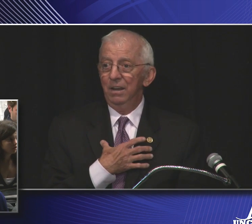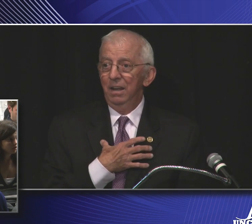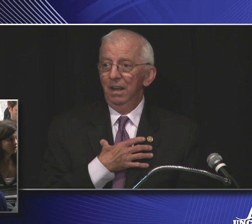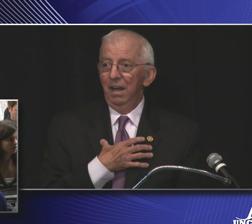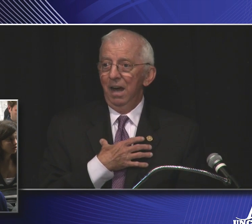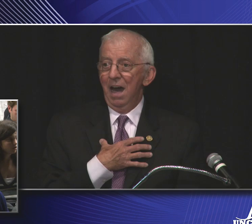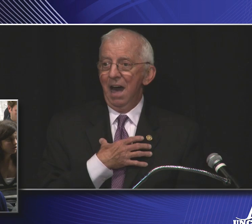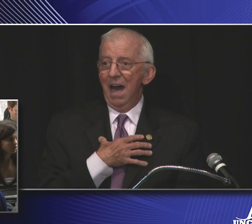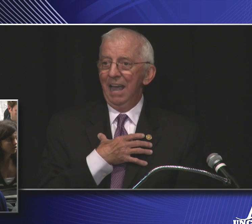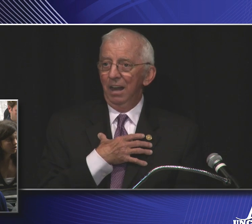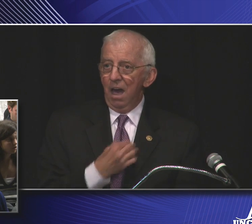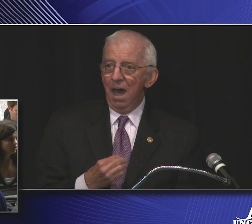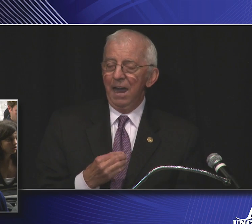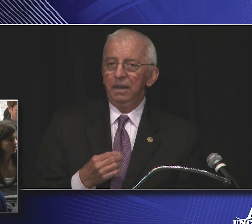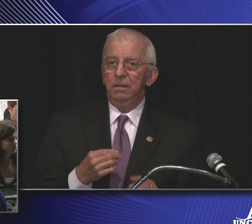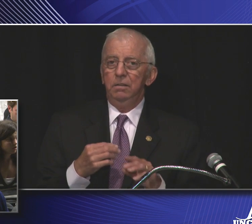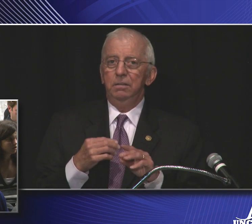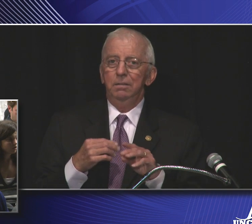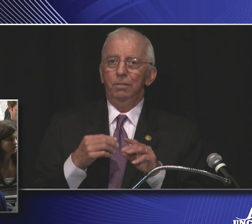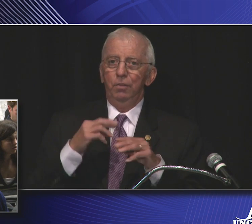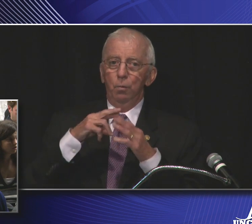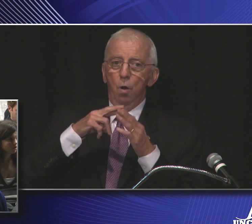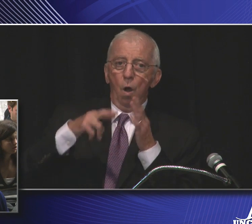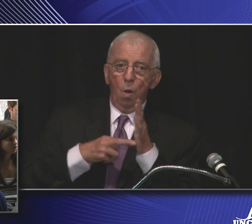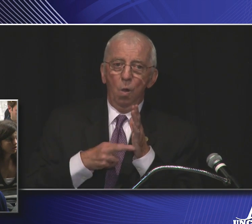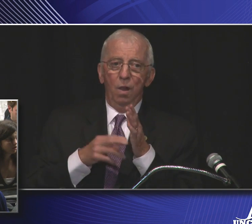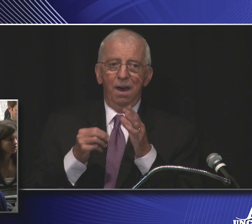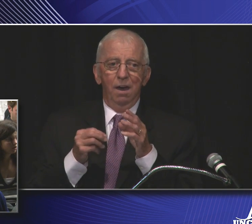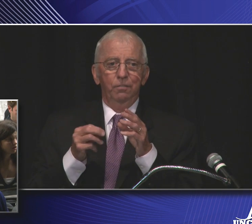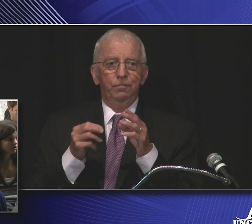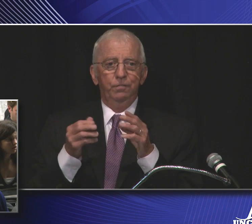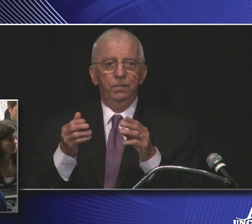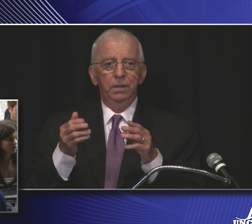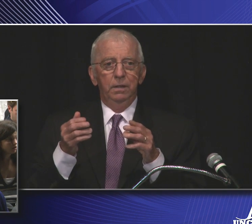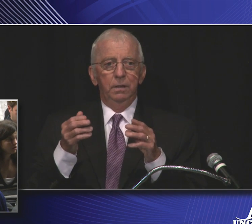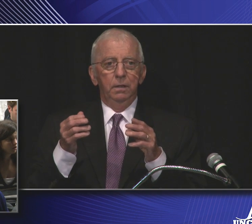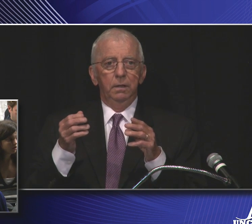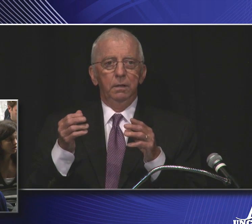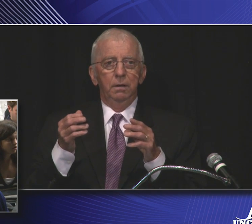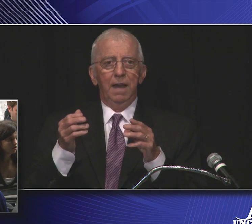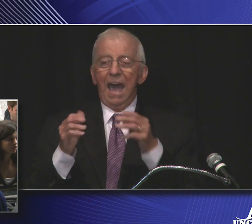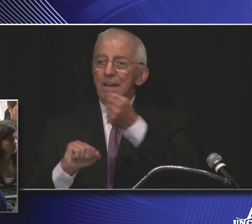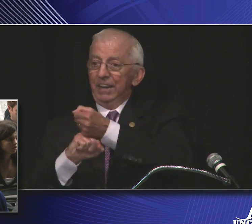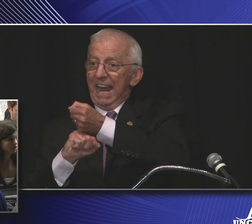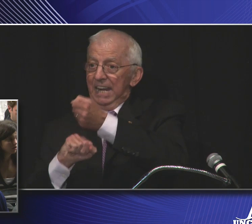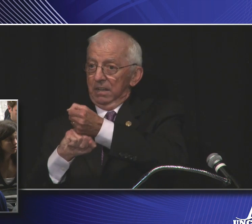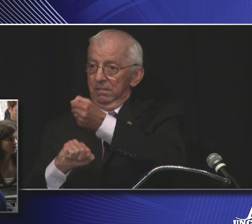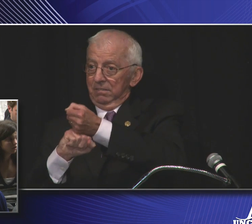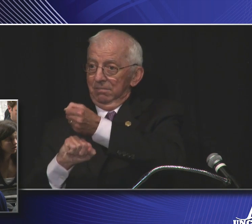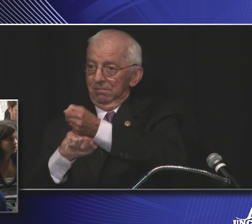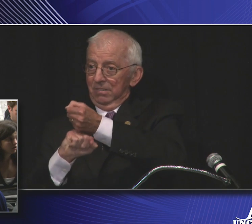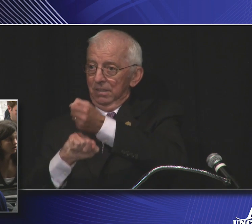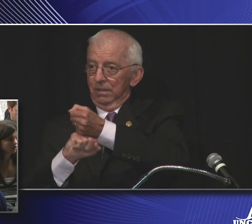And I liked the role of advocating